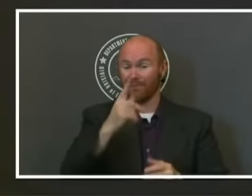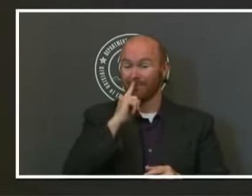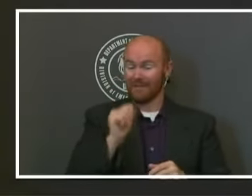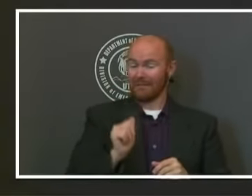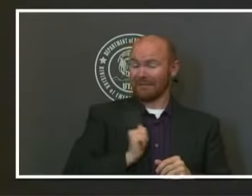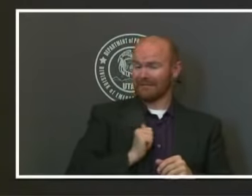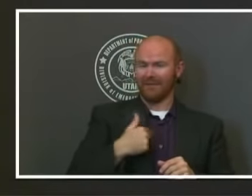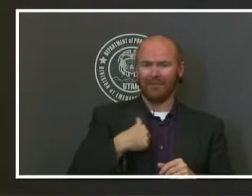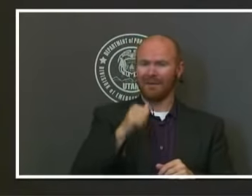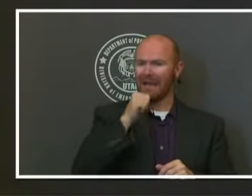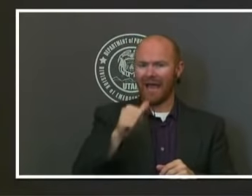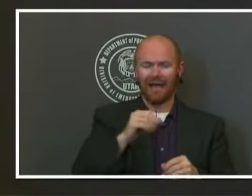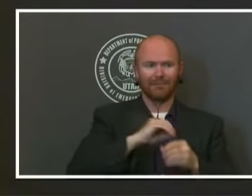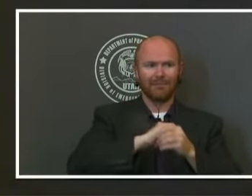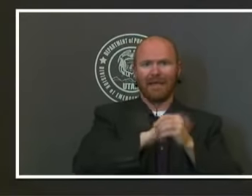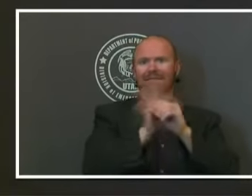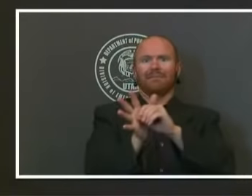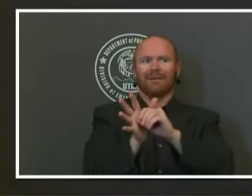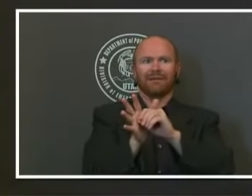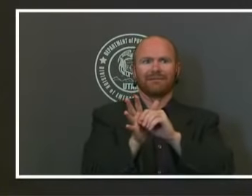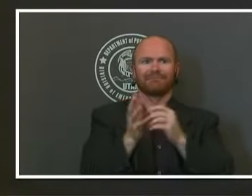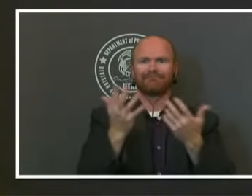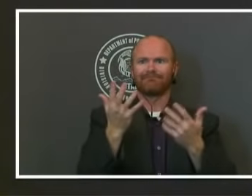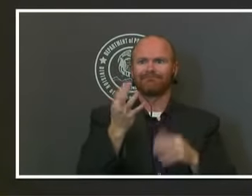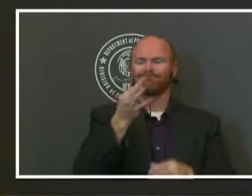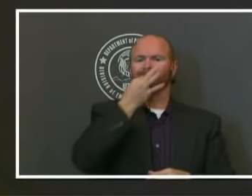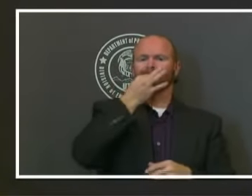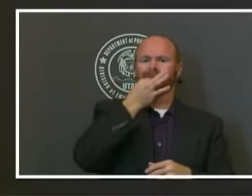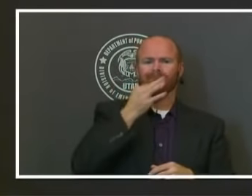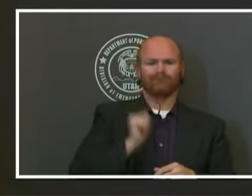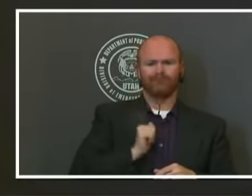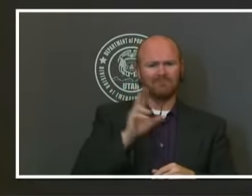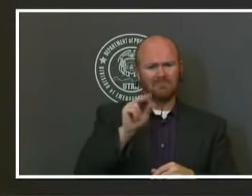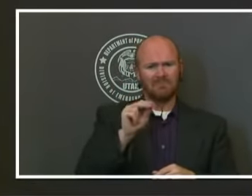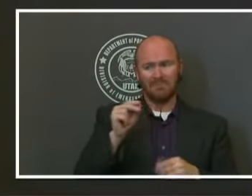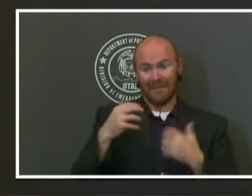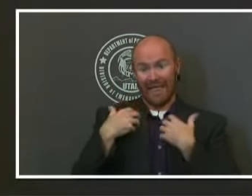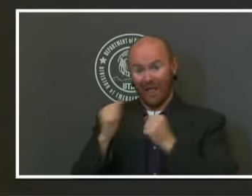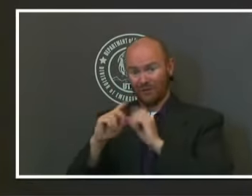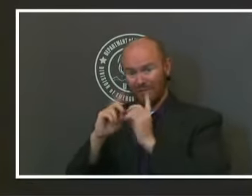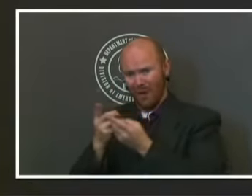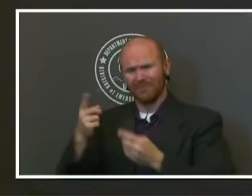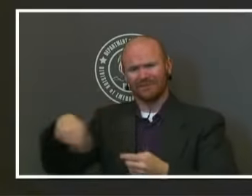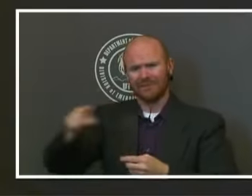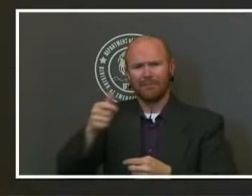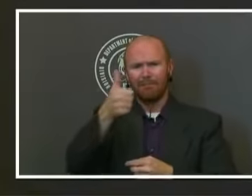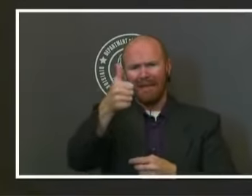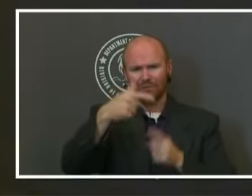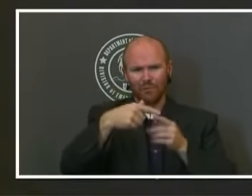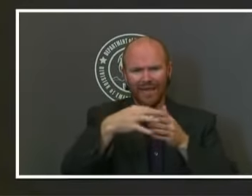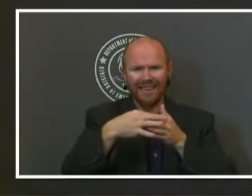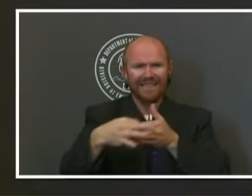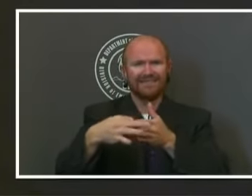this really is a matter of health and our health